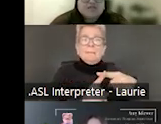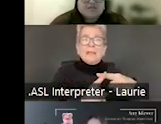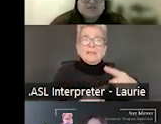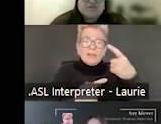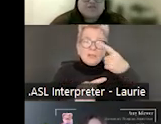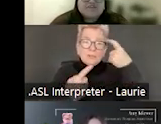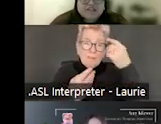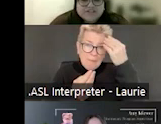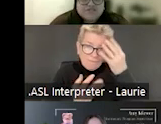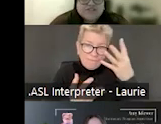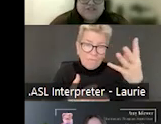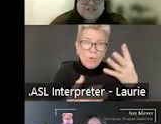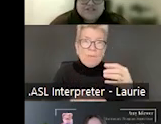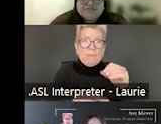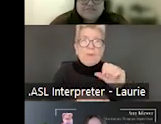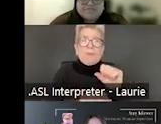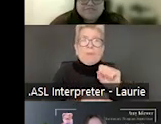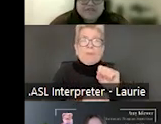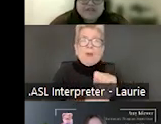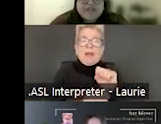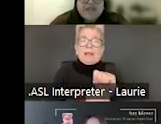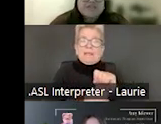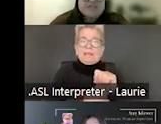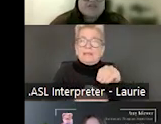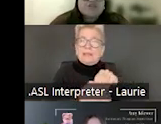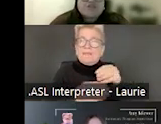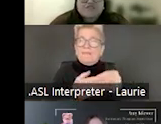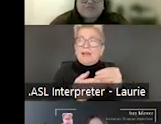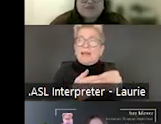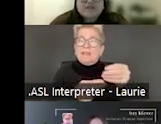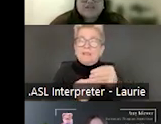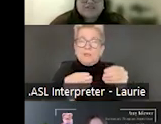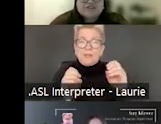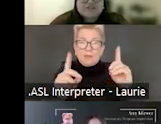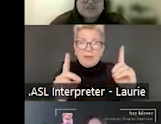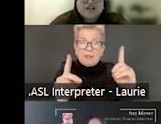practices within financial education; and that you learn from a district leader